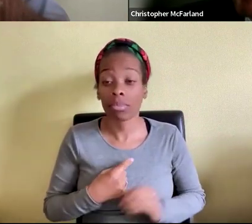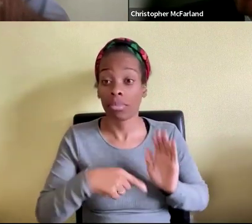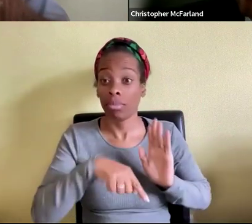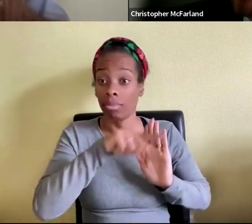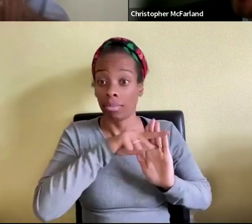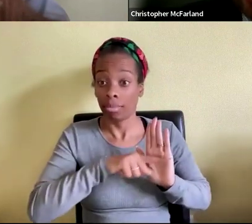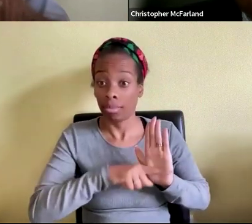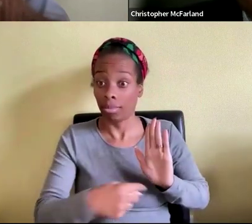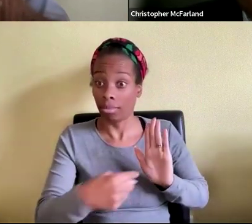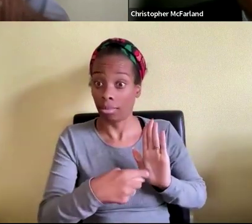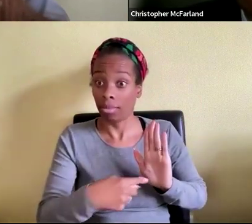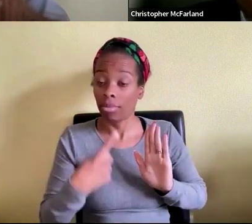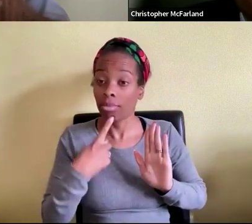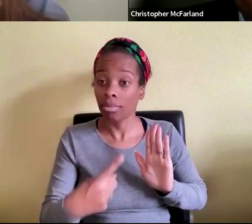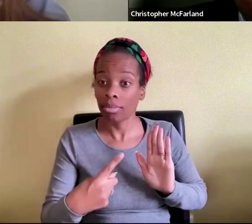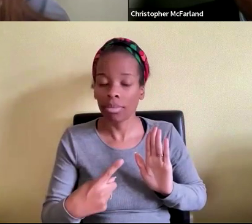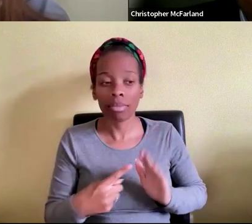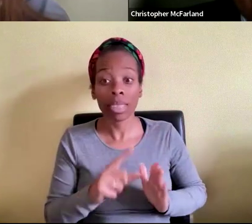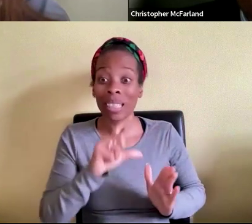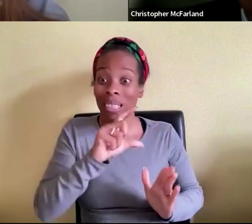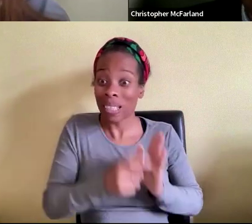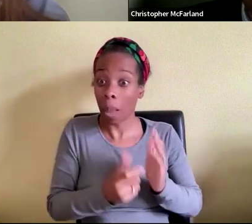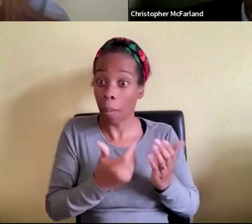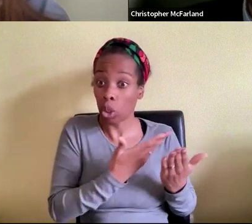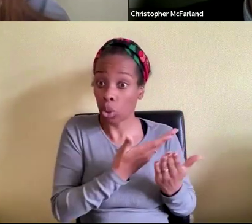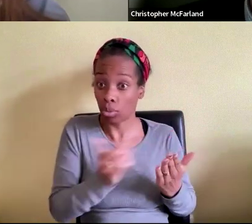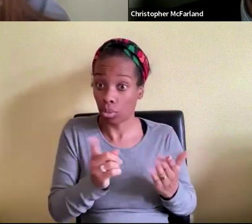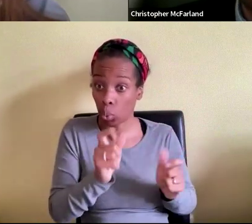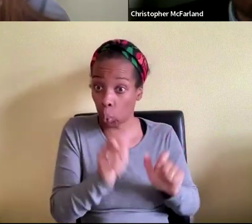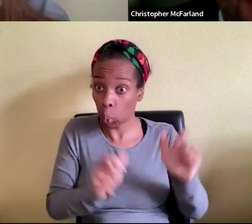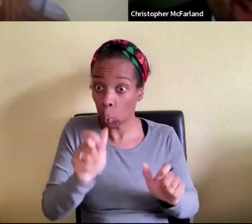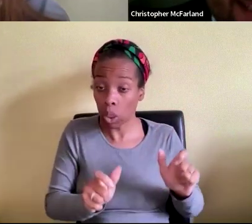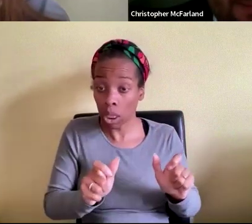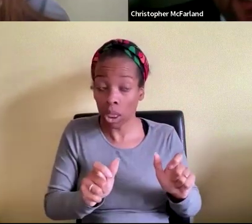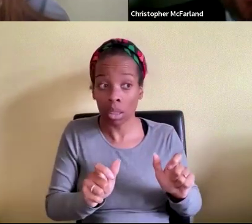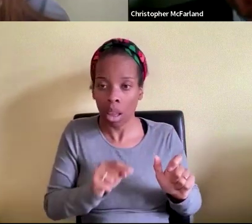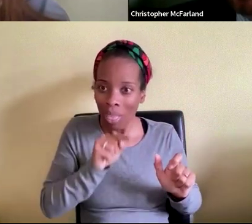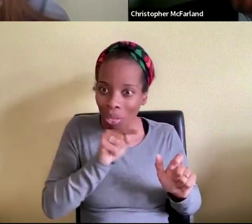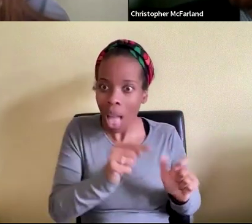substantial disadvantage to disabled students. You know, it's, it's not about fairness to other students. It doesn't impact fairness upon